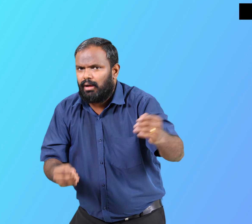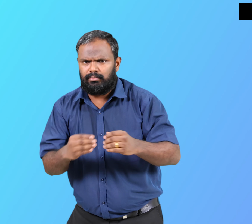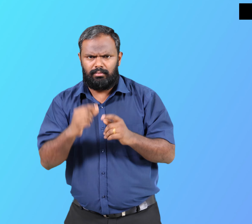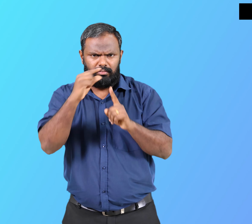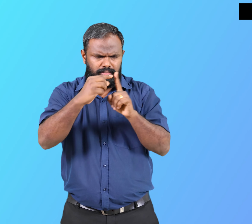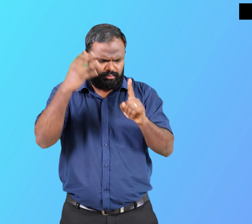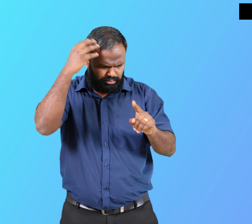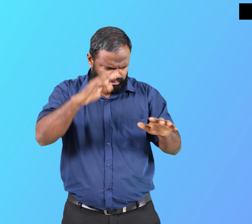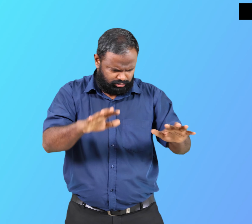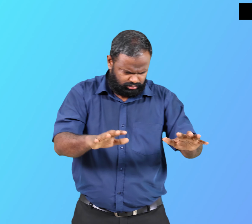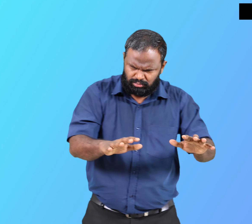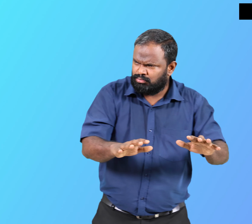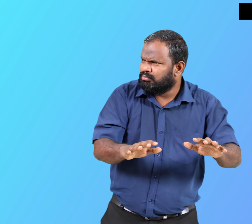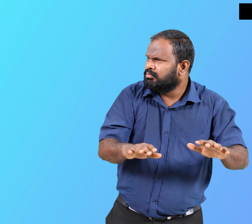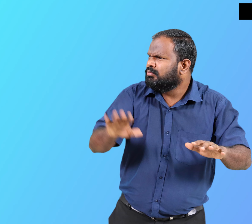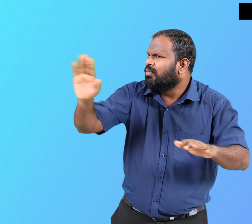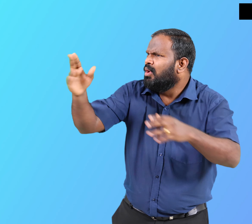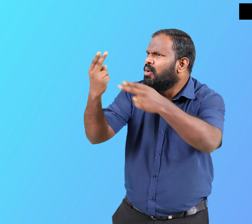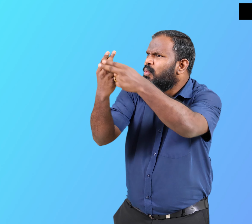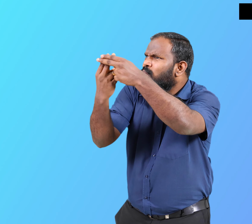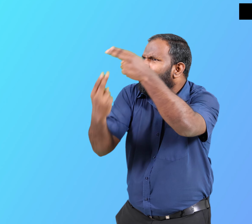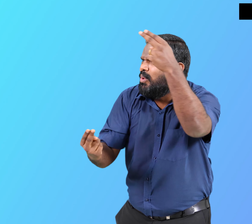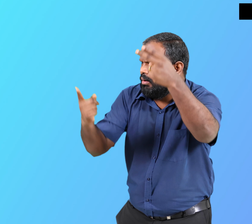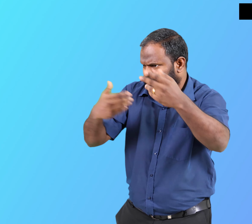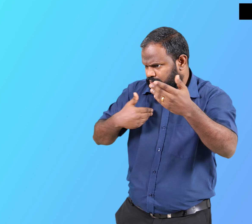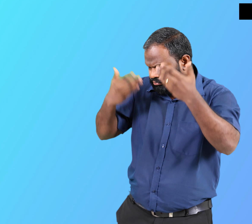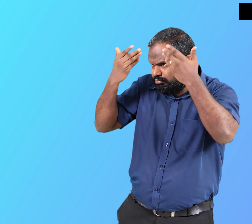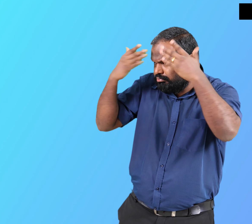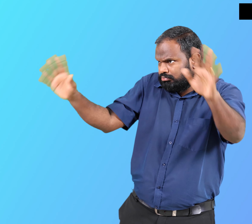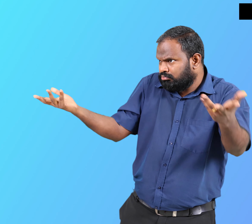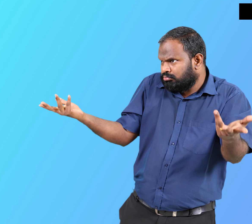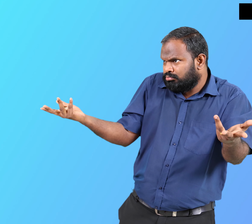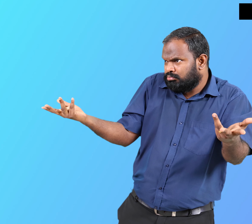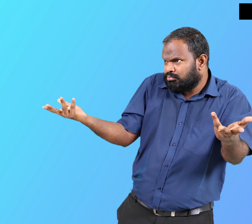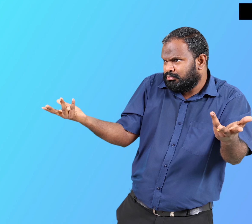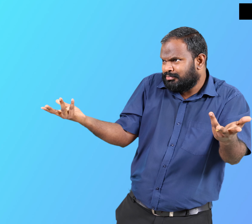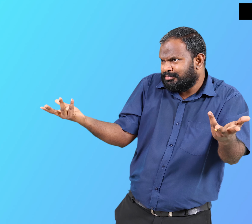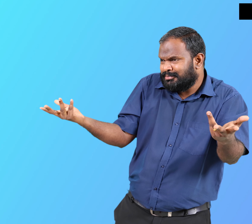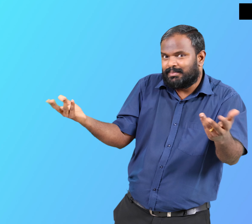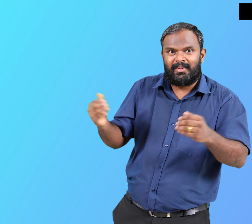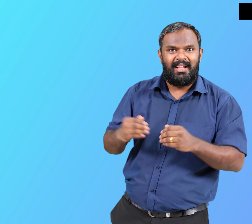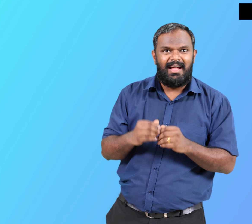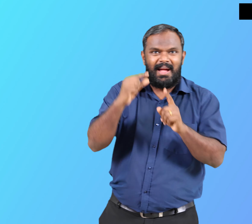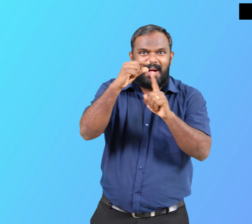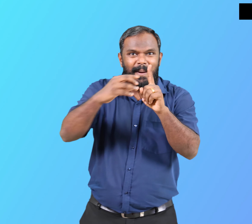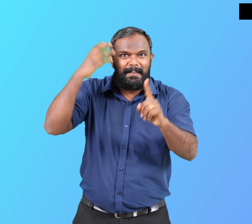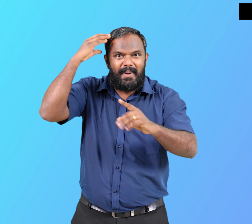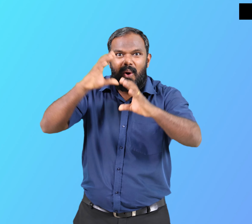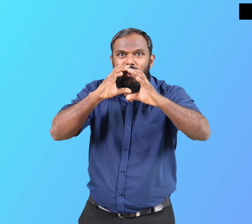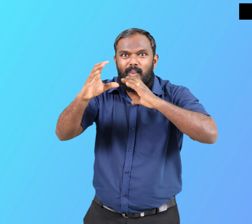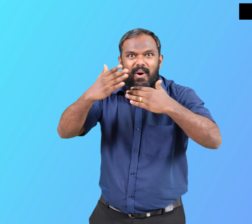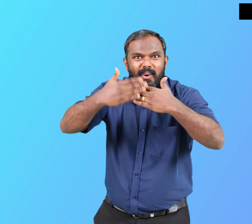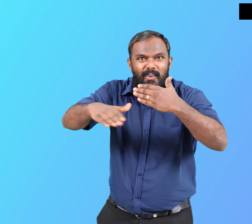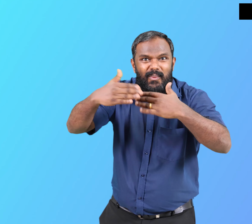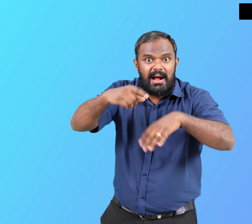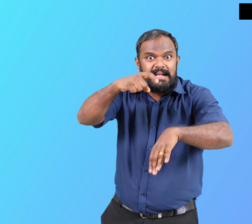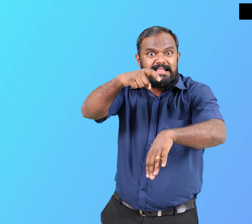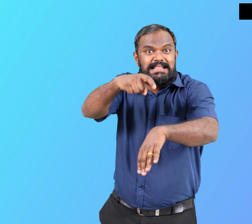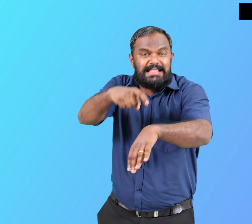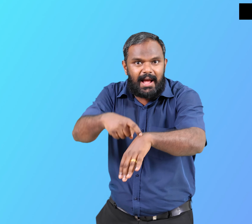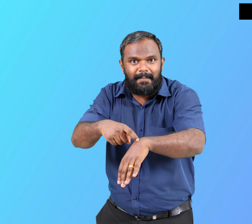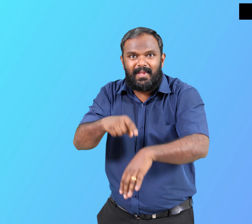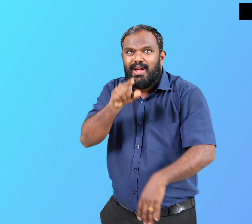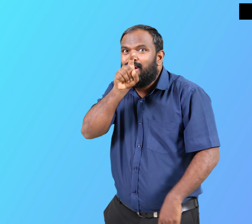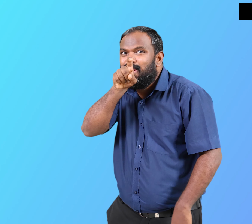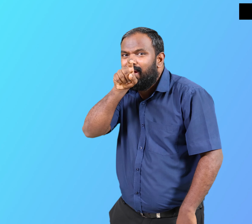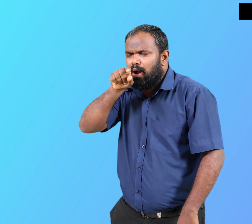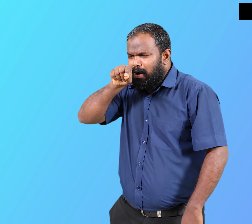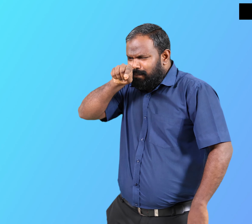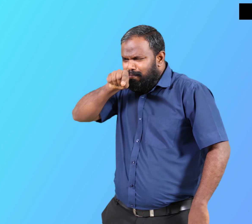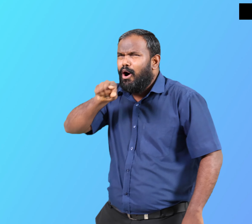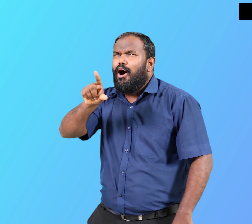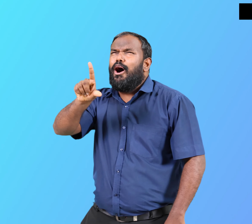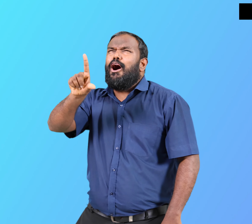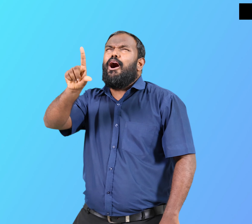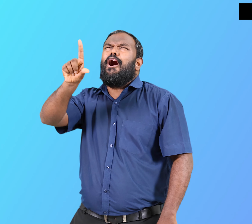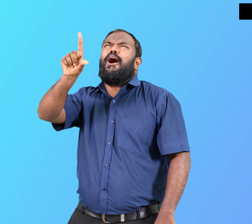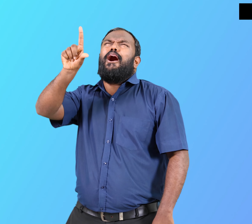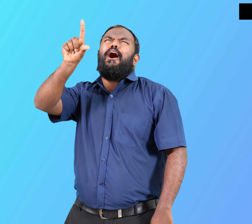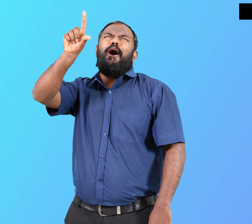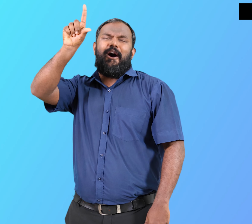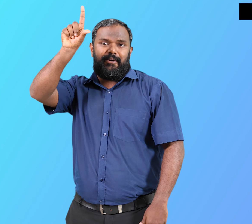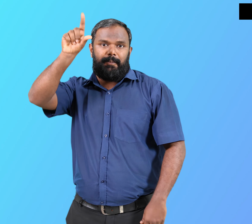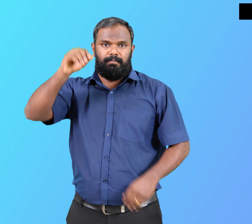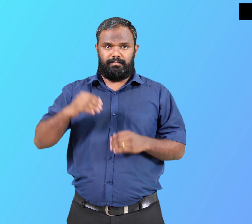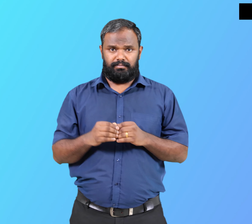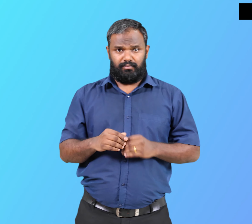But Peter said, “Man, I don’t know what you are talking about!” Immediately, while he was still speaking, a cockerel crowed.